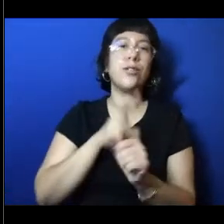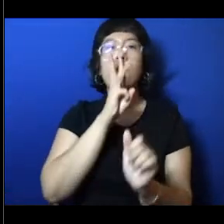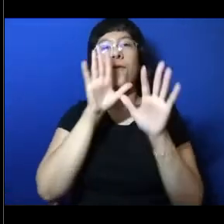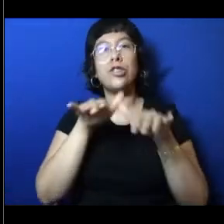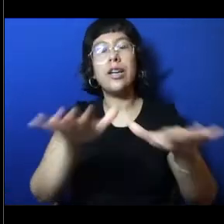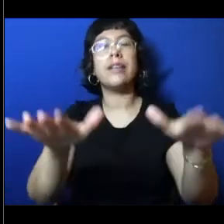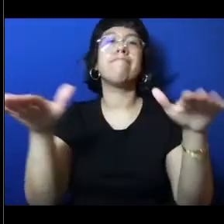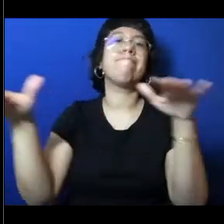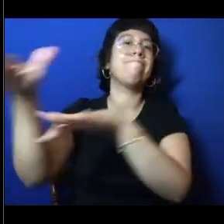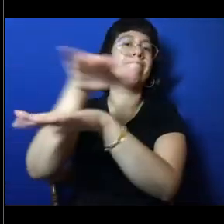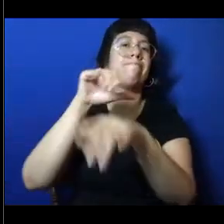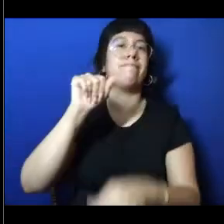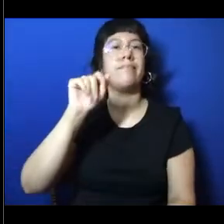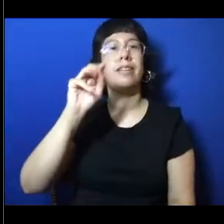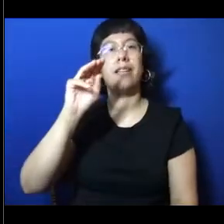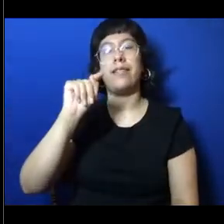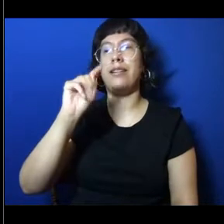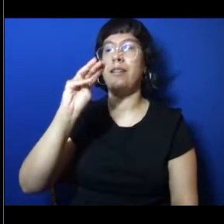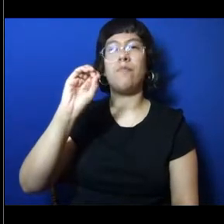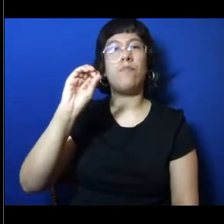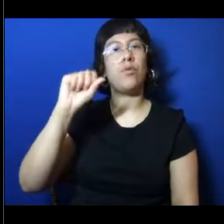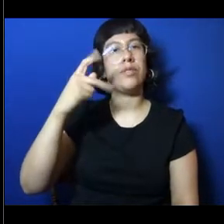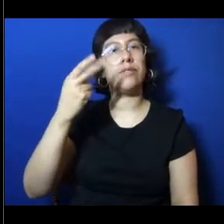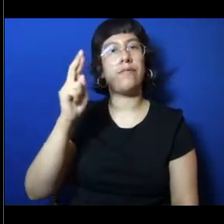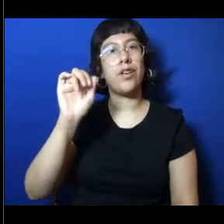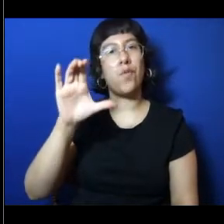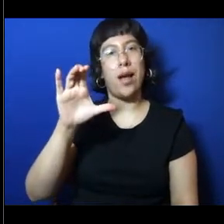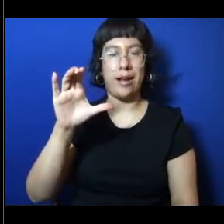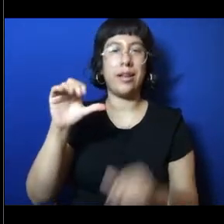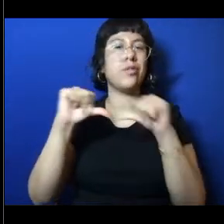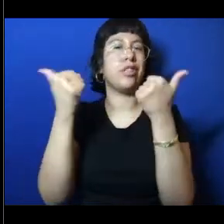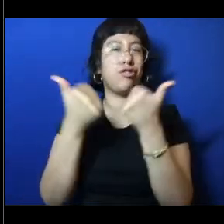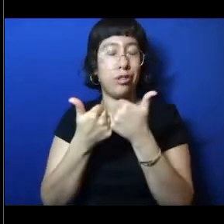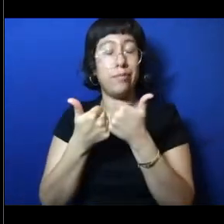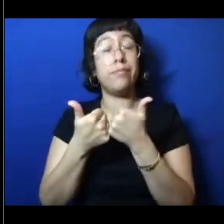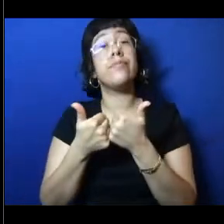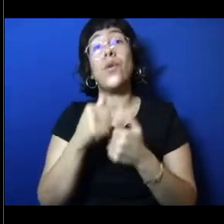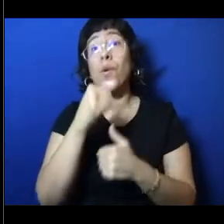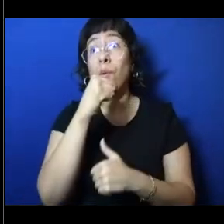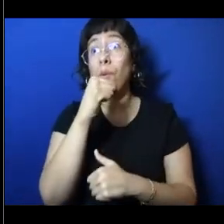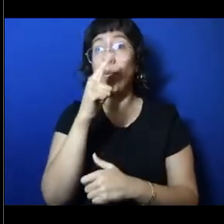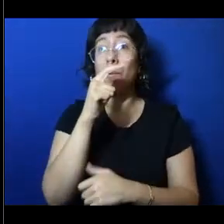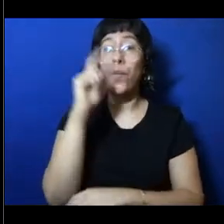Today, we're introducing you to Tim Walsh with NOAA's satellite service in Silver Spring, Maryland.